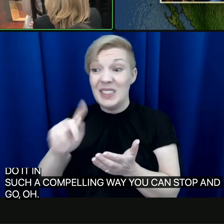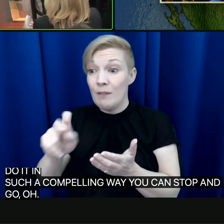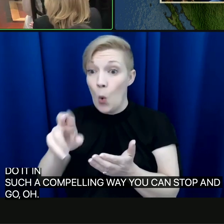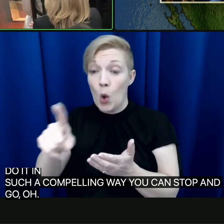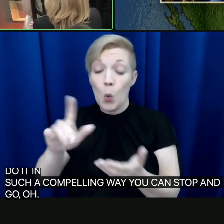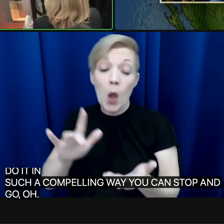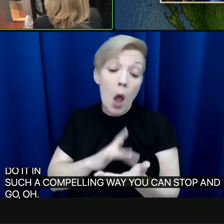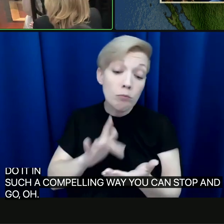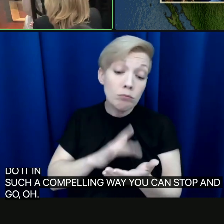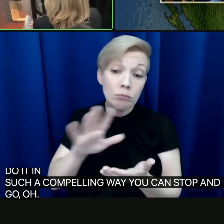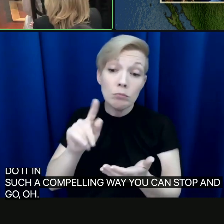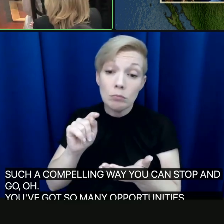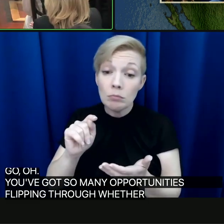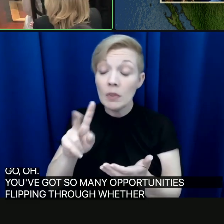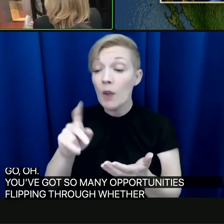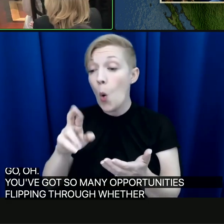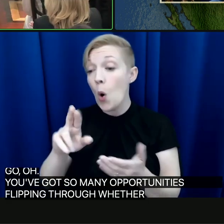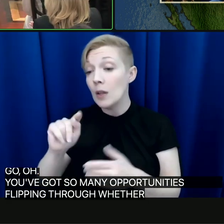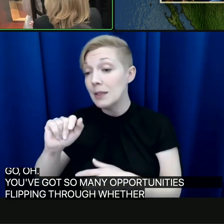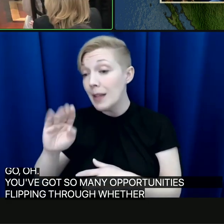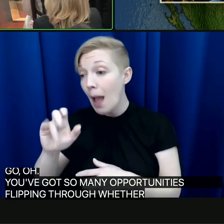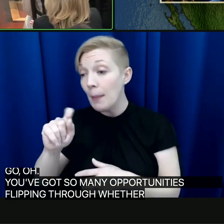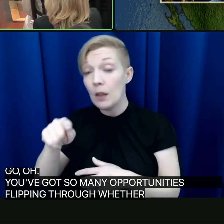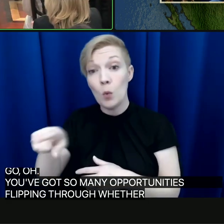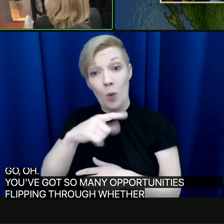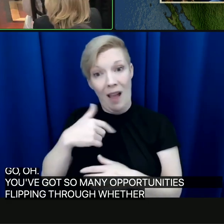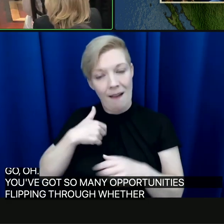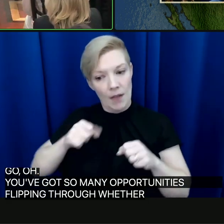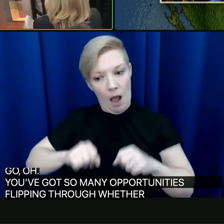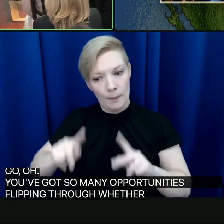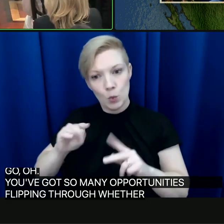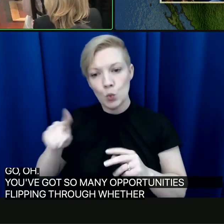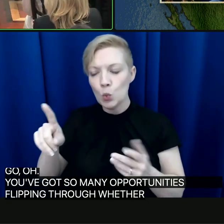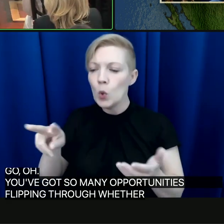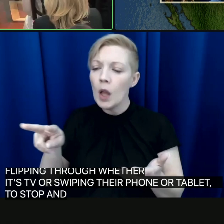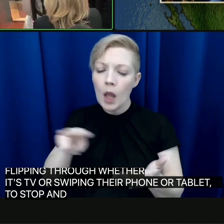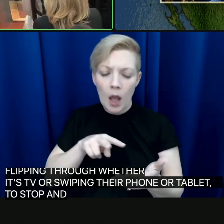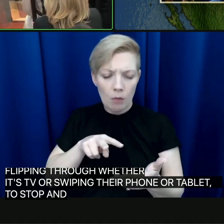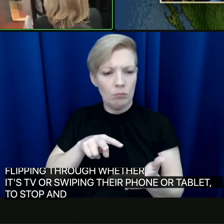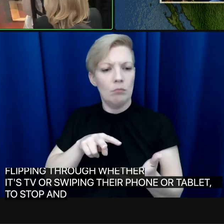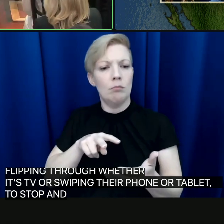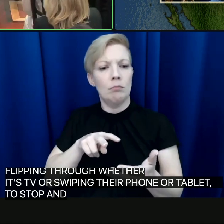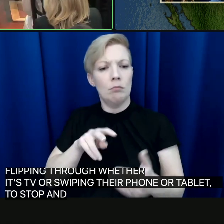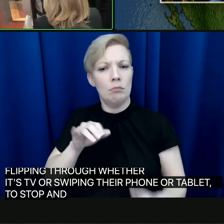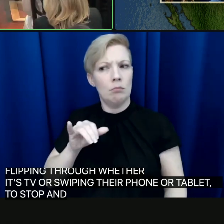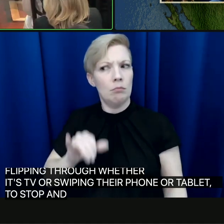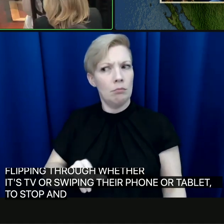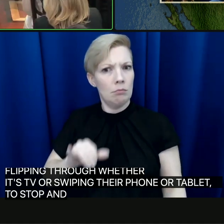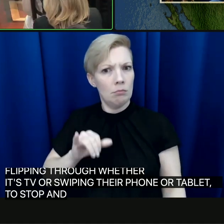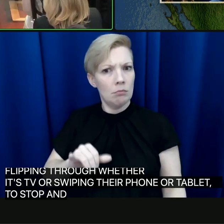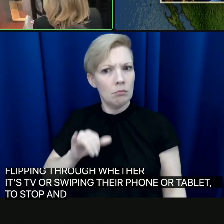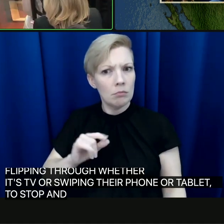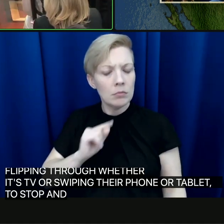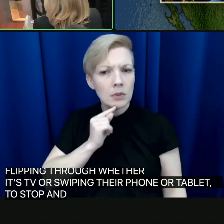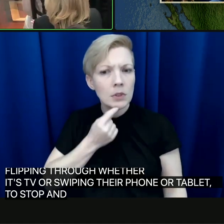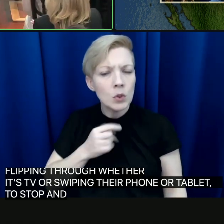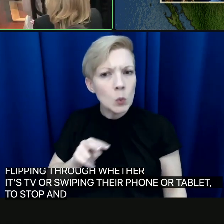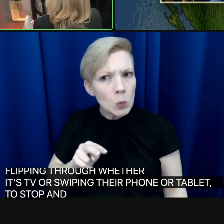or their tablet to stop and go, Wow, I didn't know that. And if it also is something that makes them think